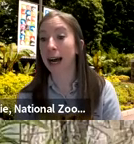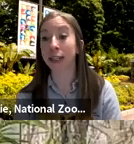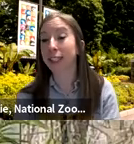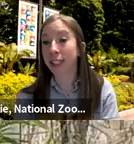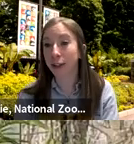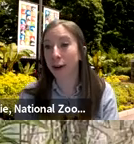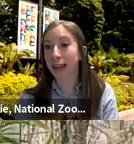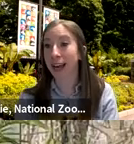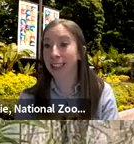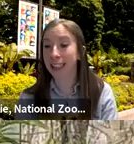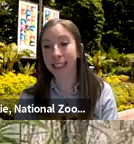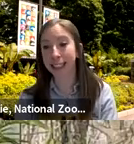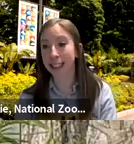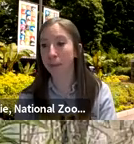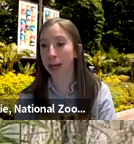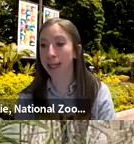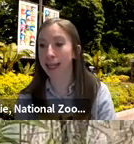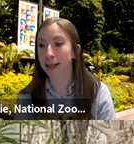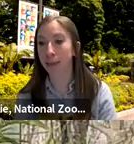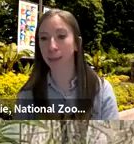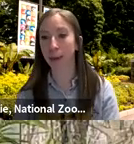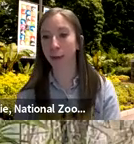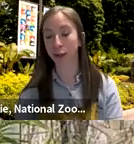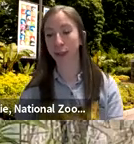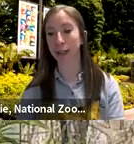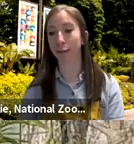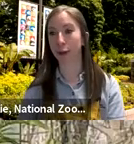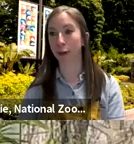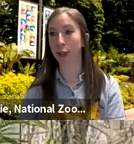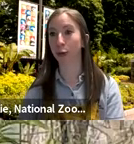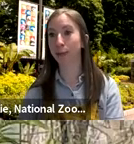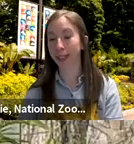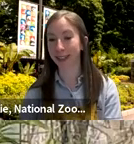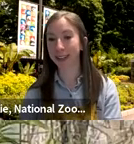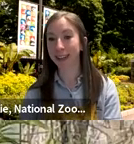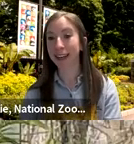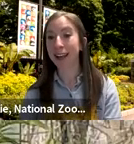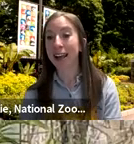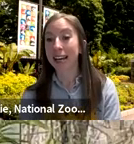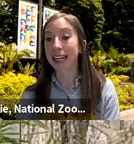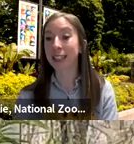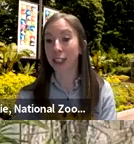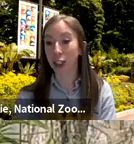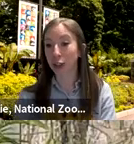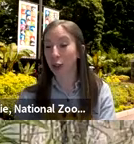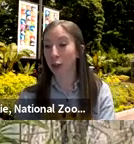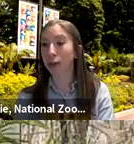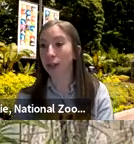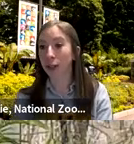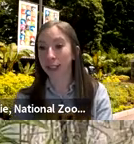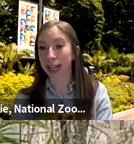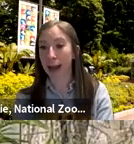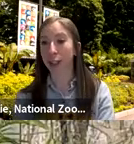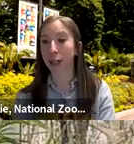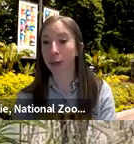you'll need to locate that CC button at the bottom of your screen for those to appear.